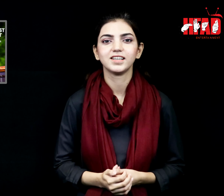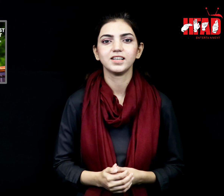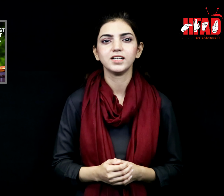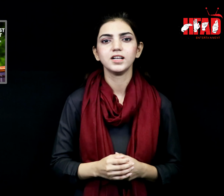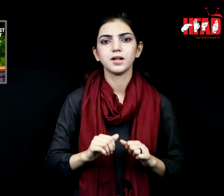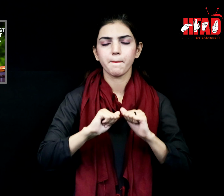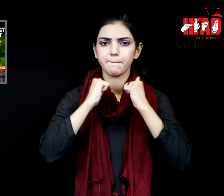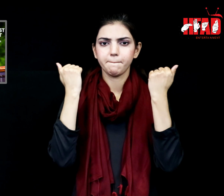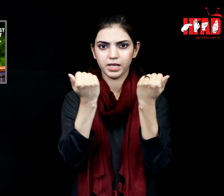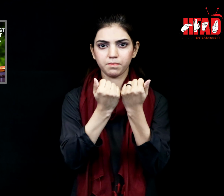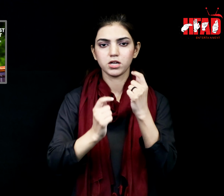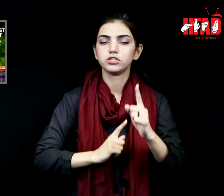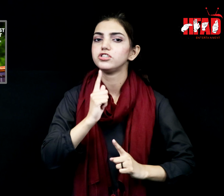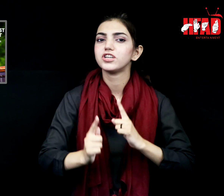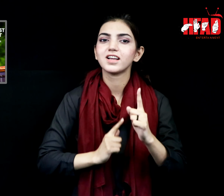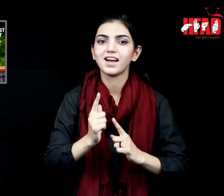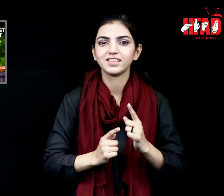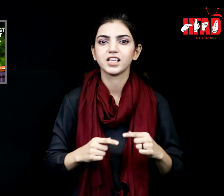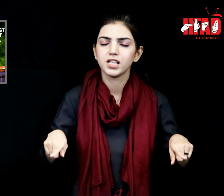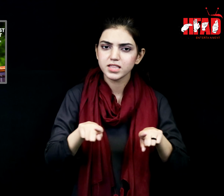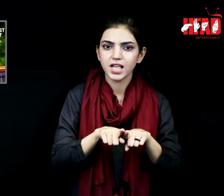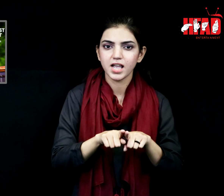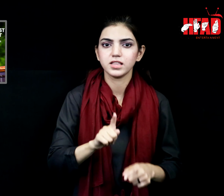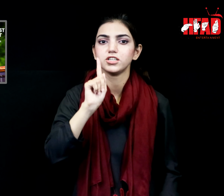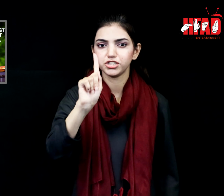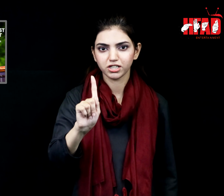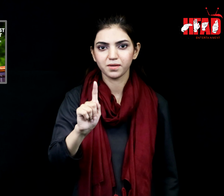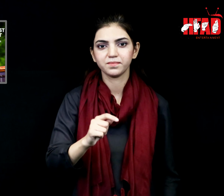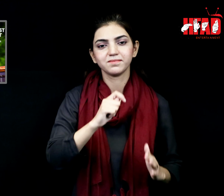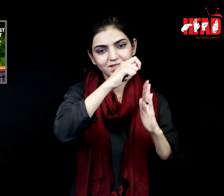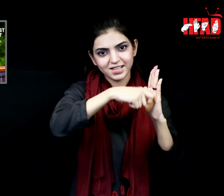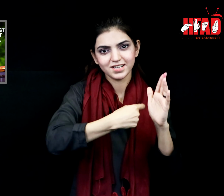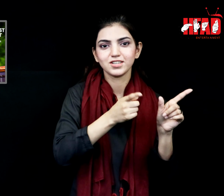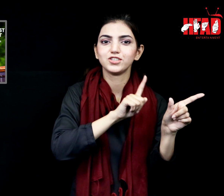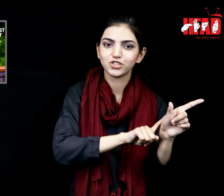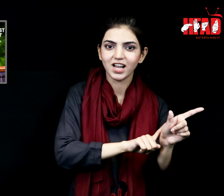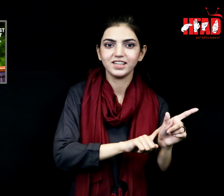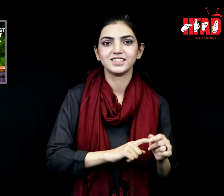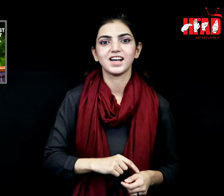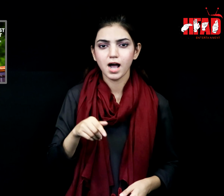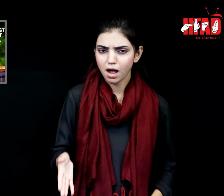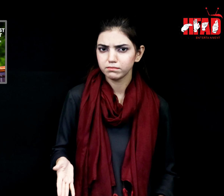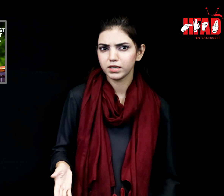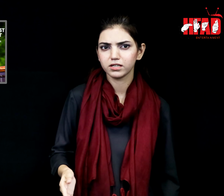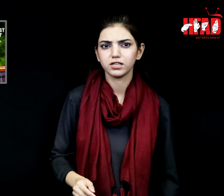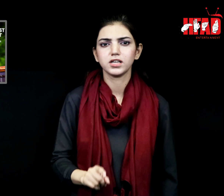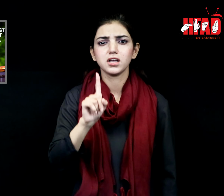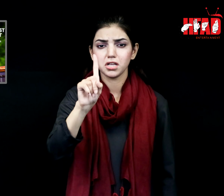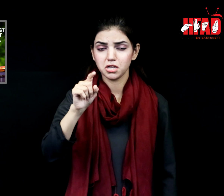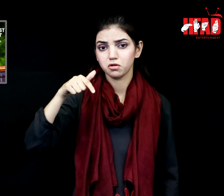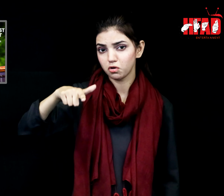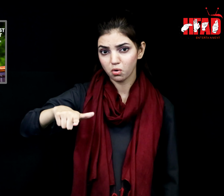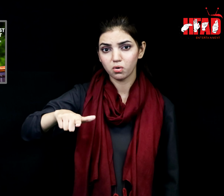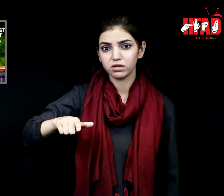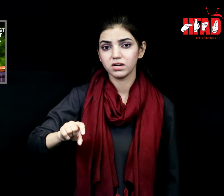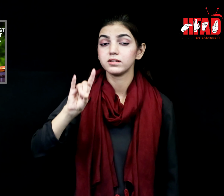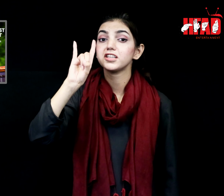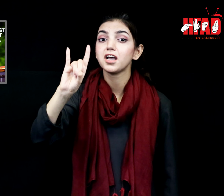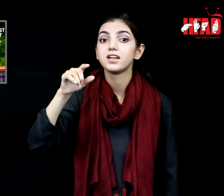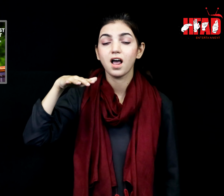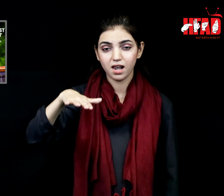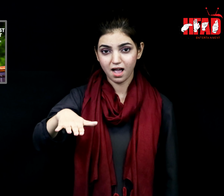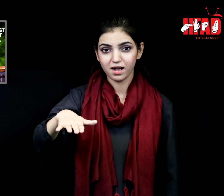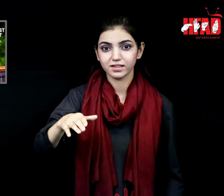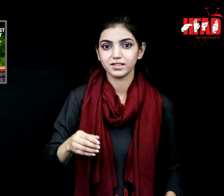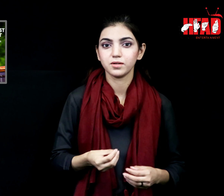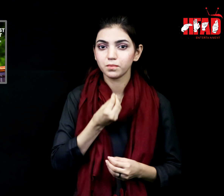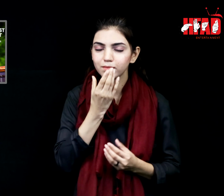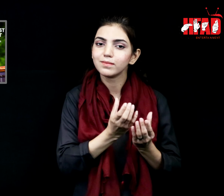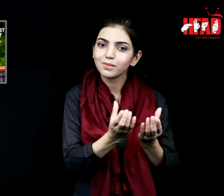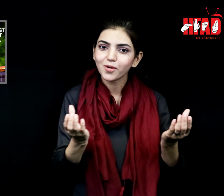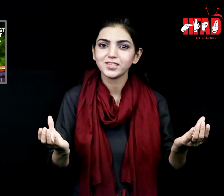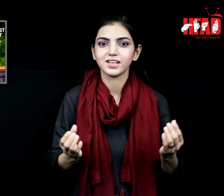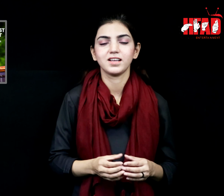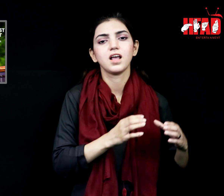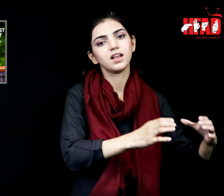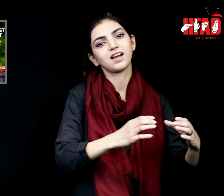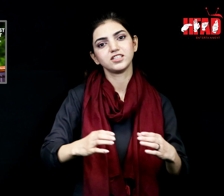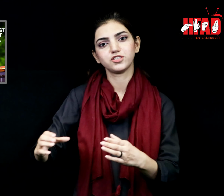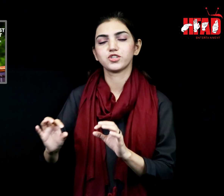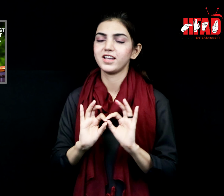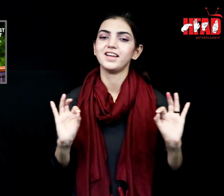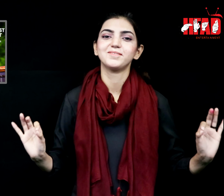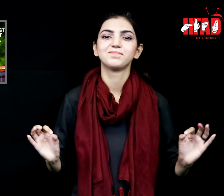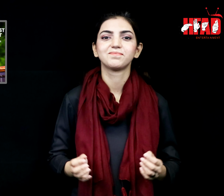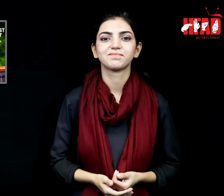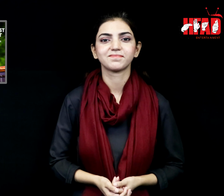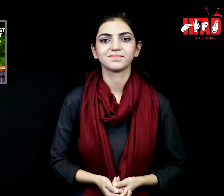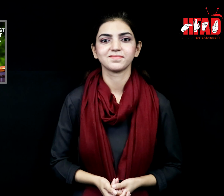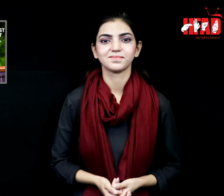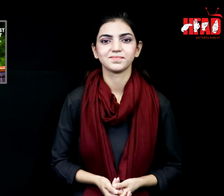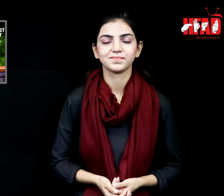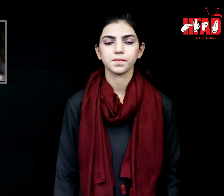The forest department has planted 1 crore 11 lakh plants from 1st July until now.